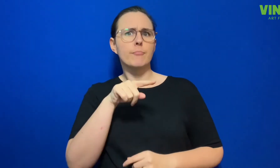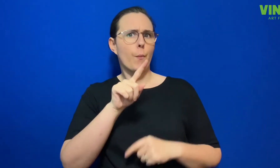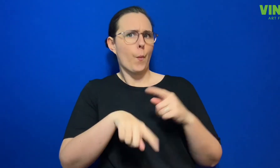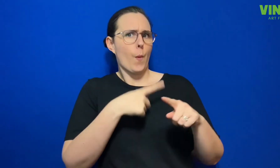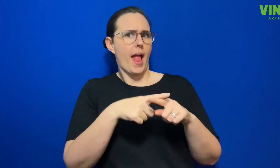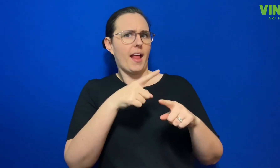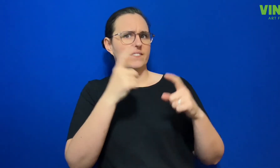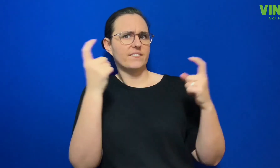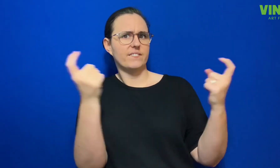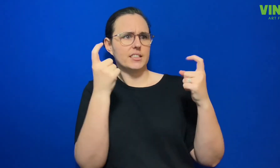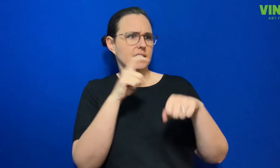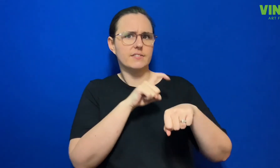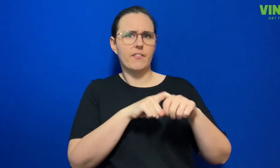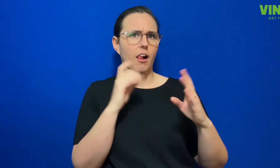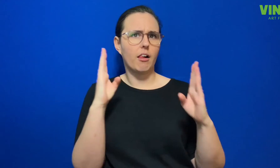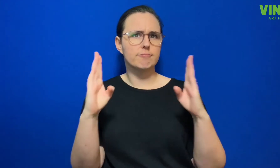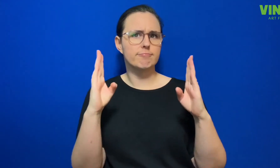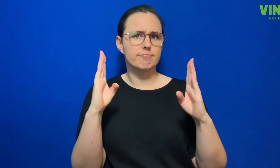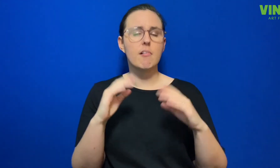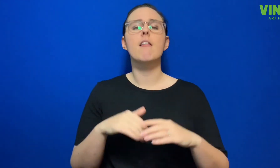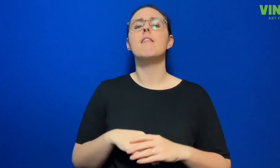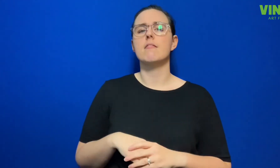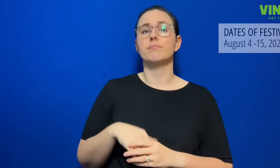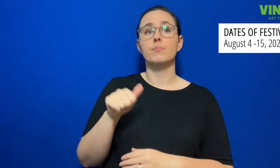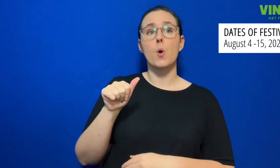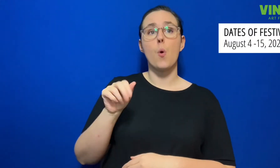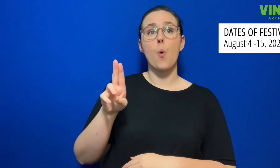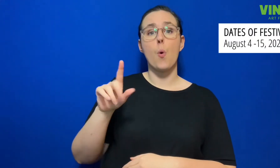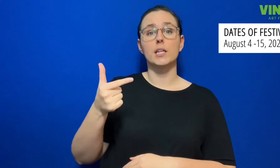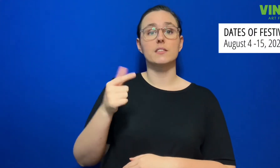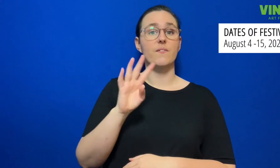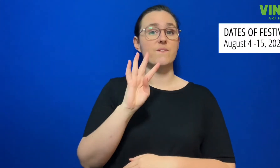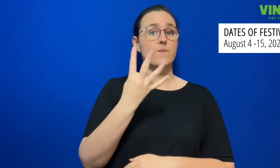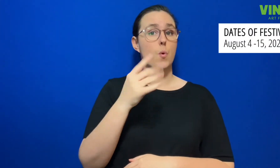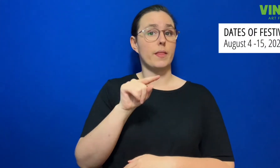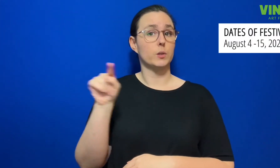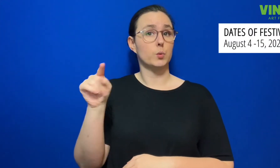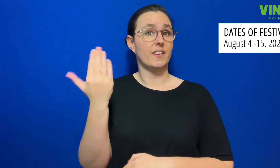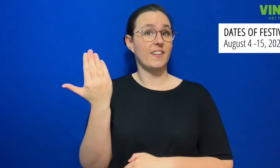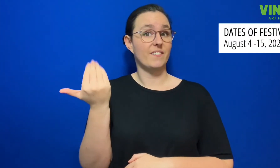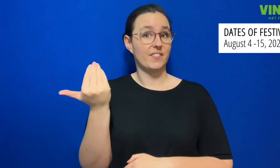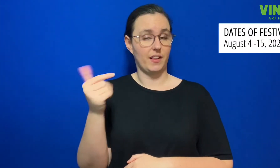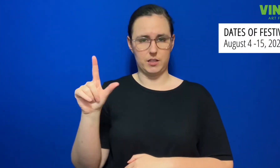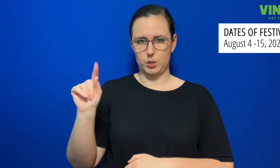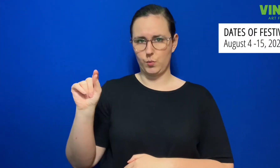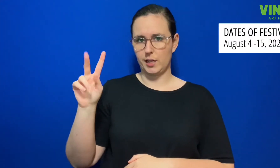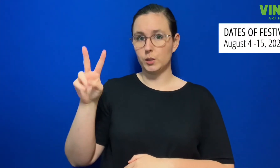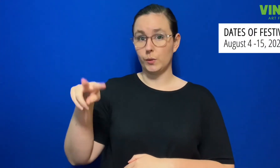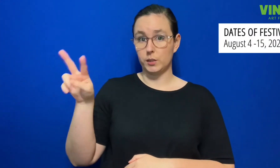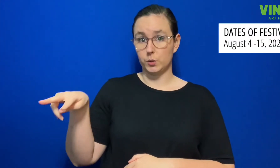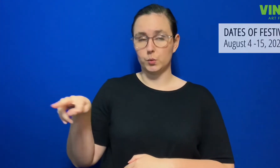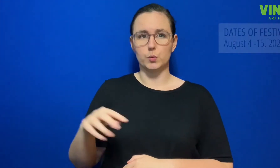August 4-15, 2022